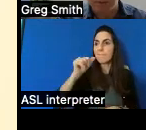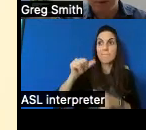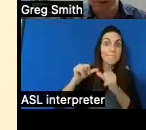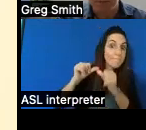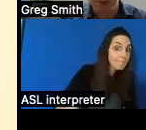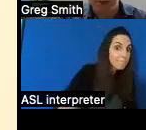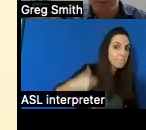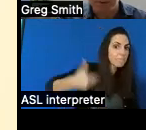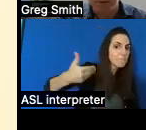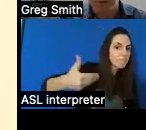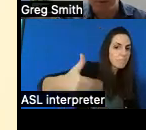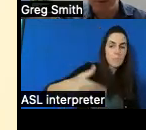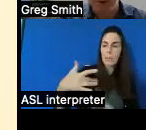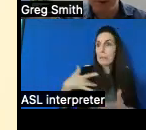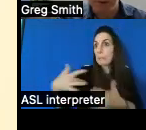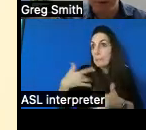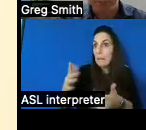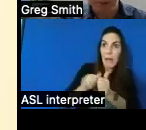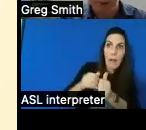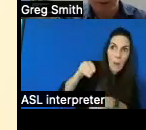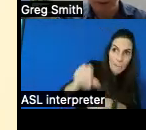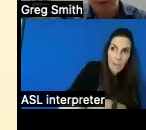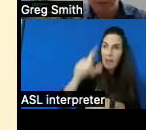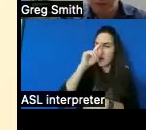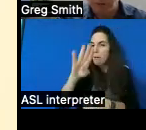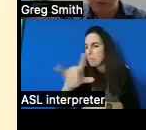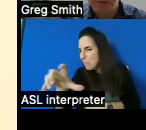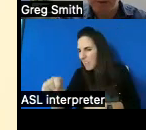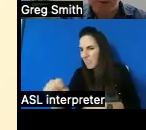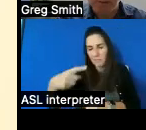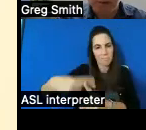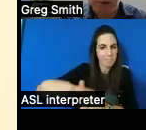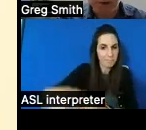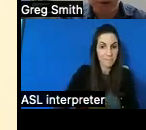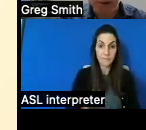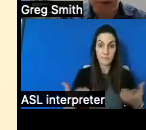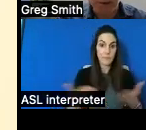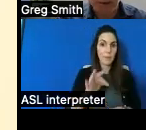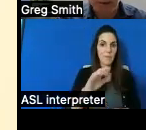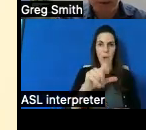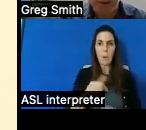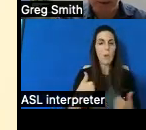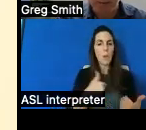ability to pay their bills on a monthly basis uh here in Florida we have some statistics that are